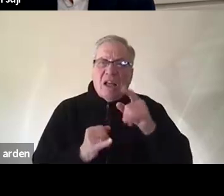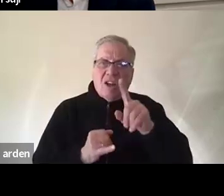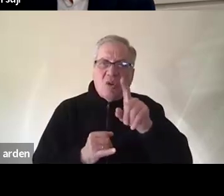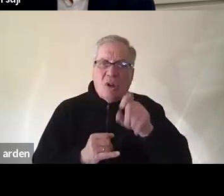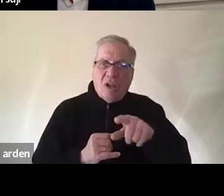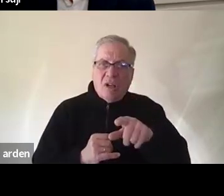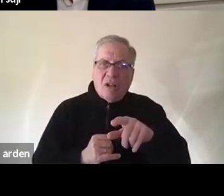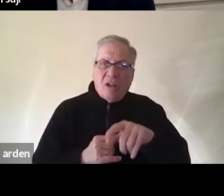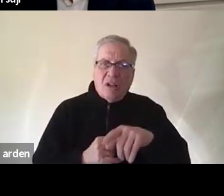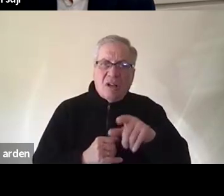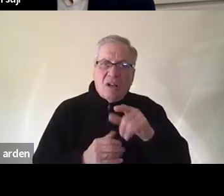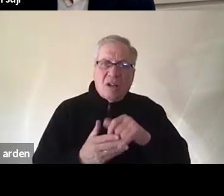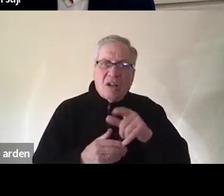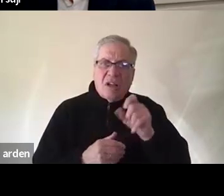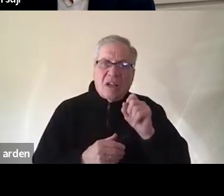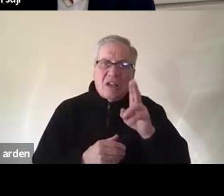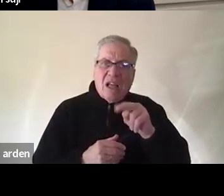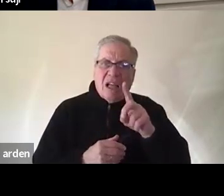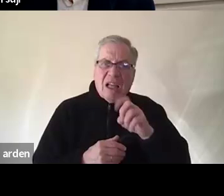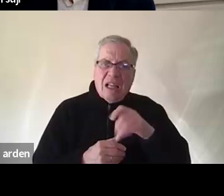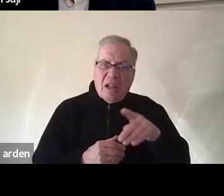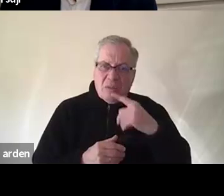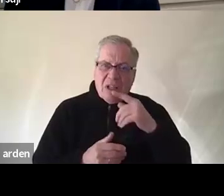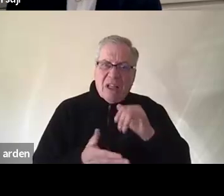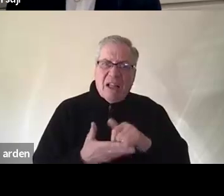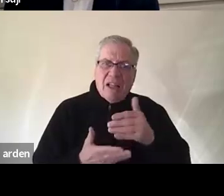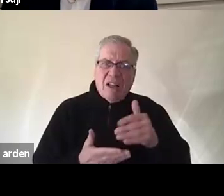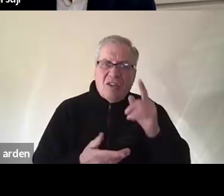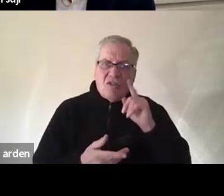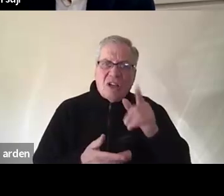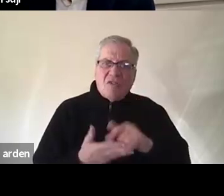which is Sarah says they have students who are high performing